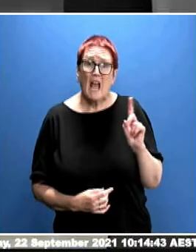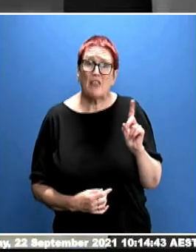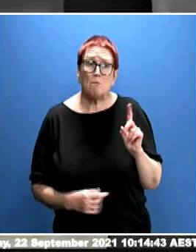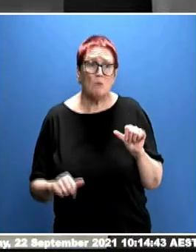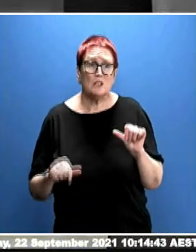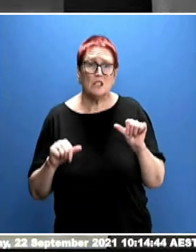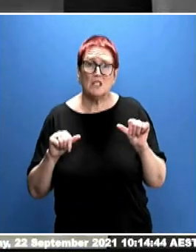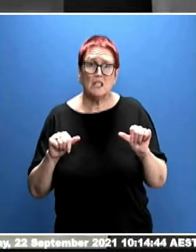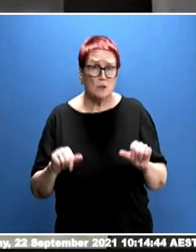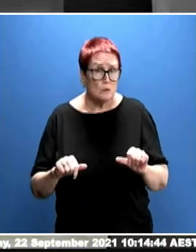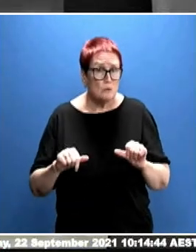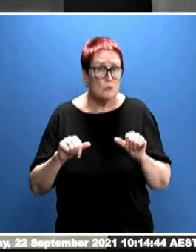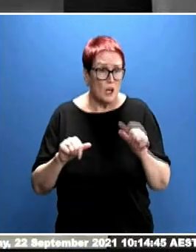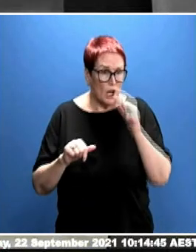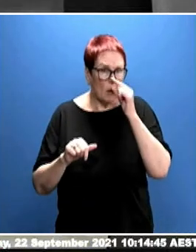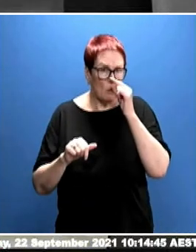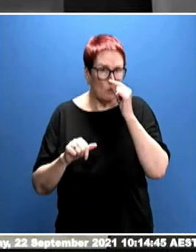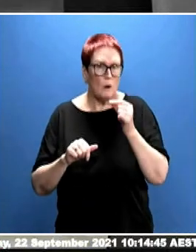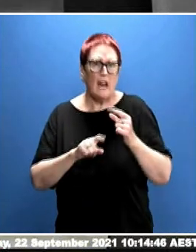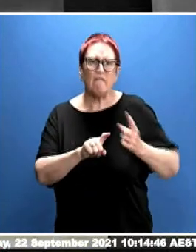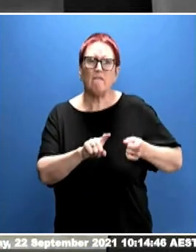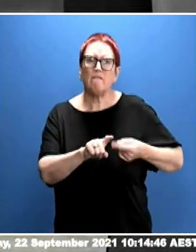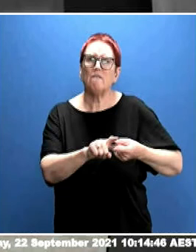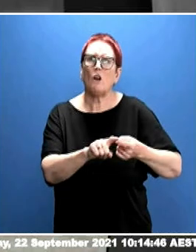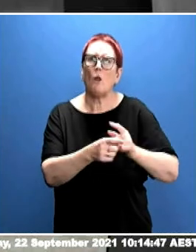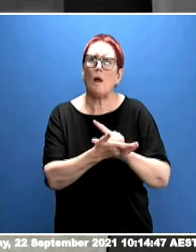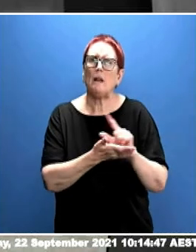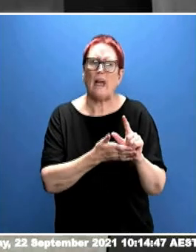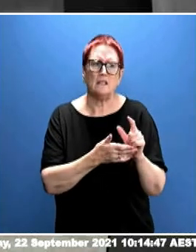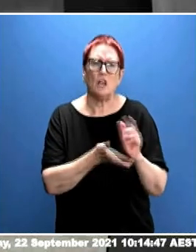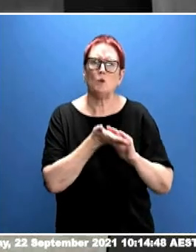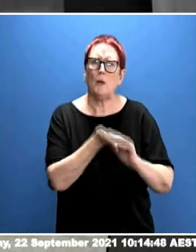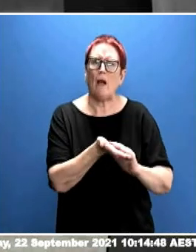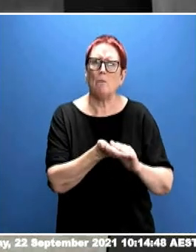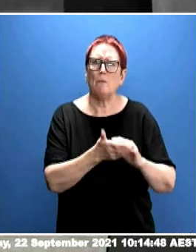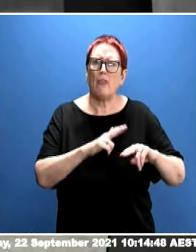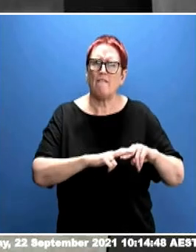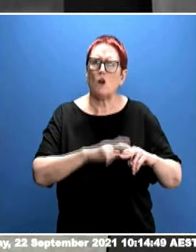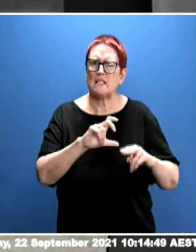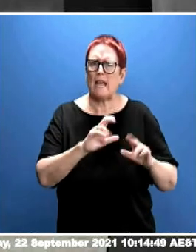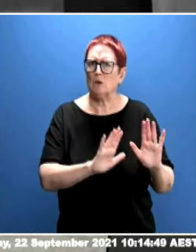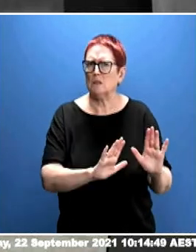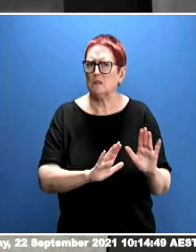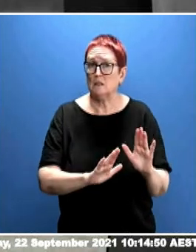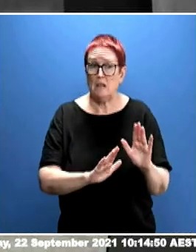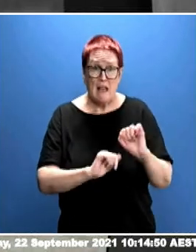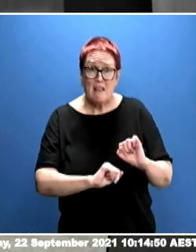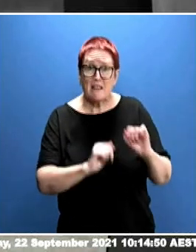in being able to take up any matters which would relate to them so no, they don't have separate representation --